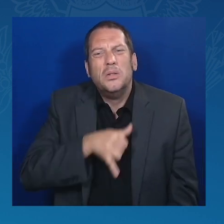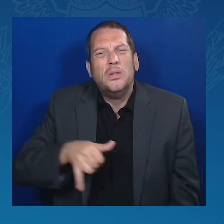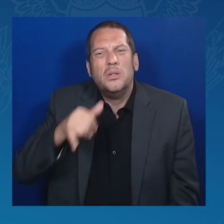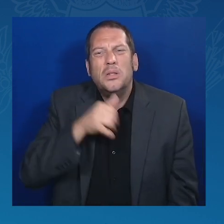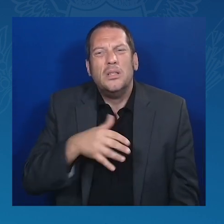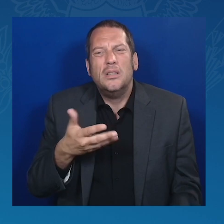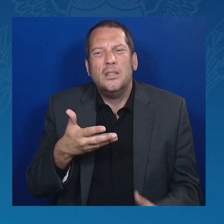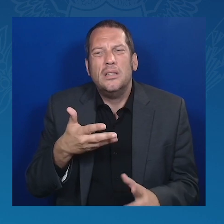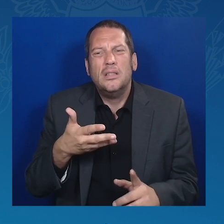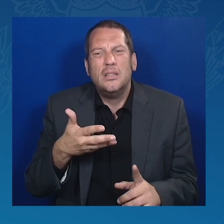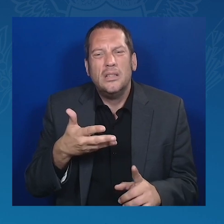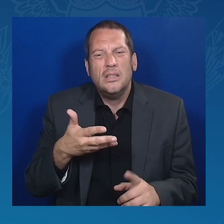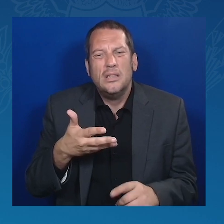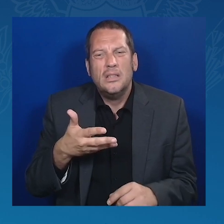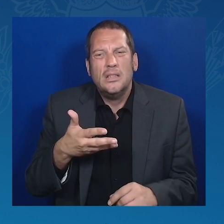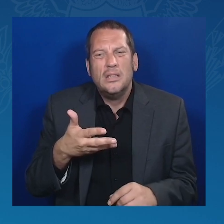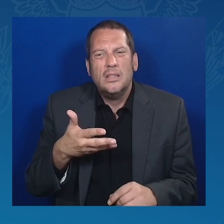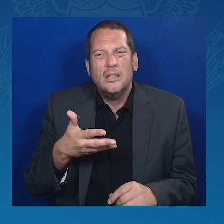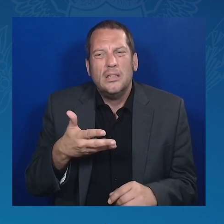which is to judge women.